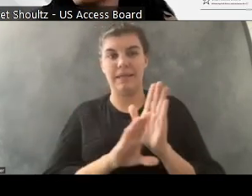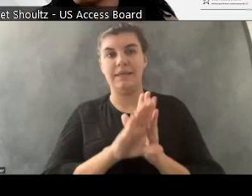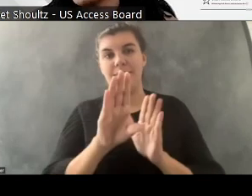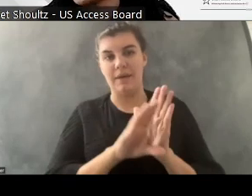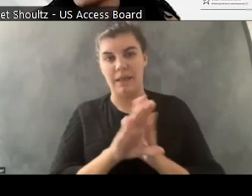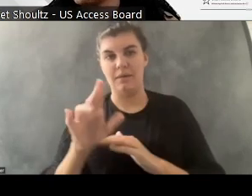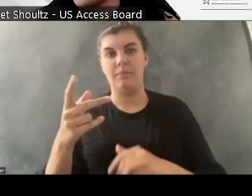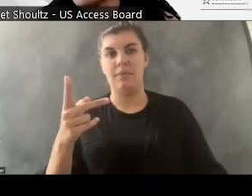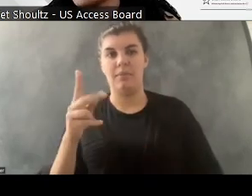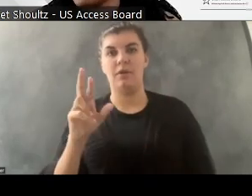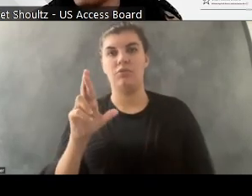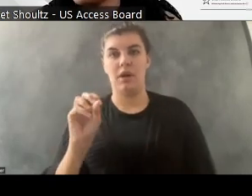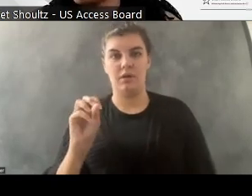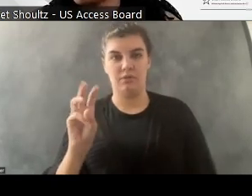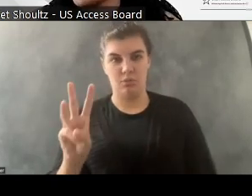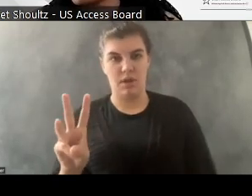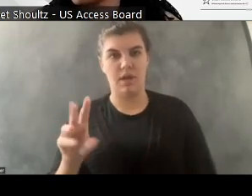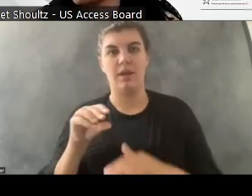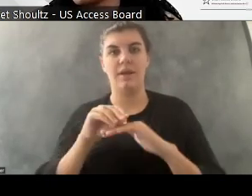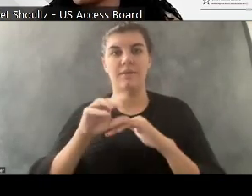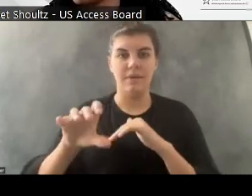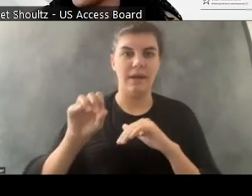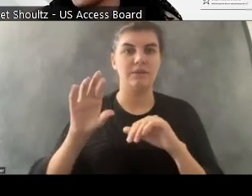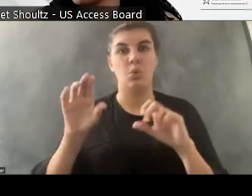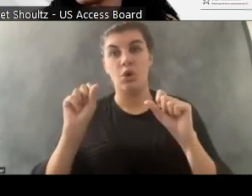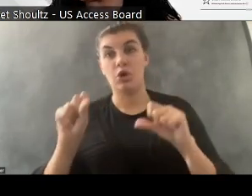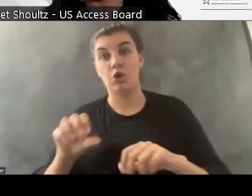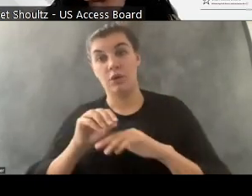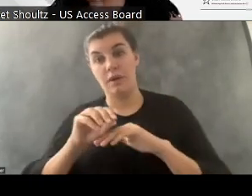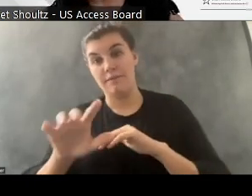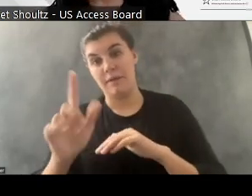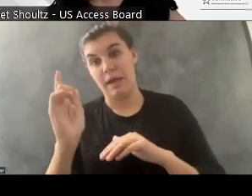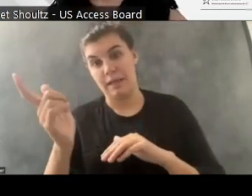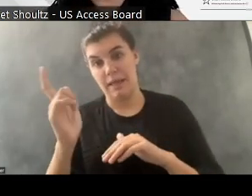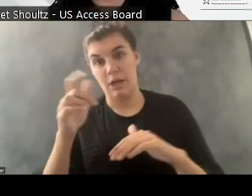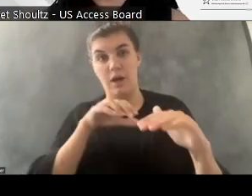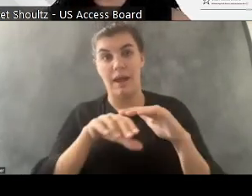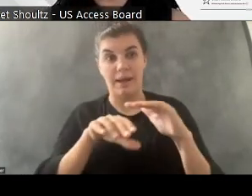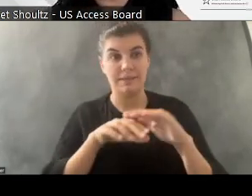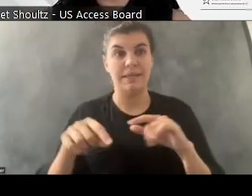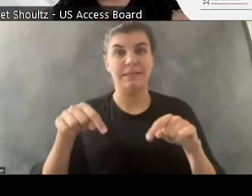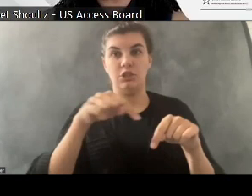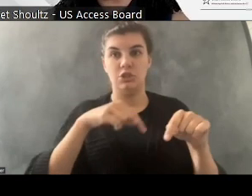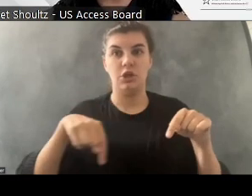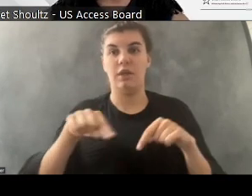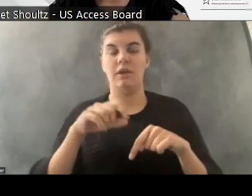public right-of-way that affects or could affect pedestrian access circulation or usability.